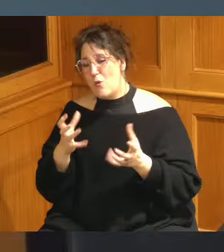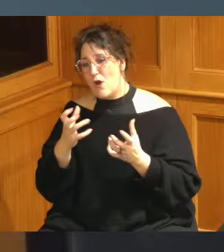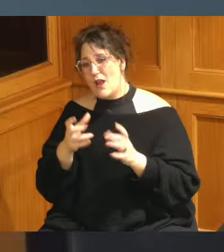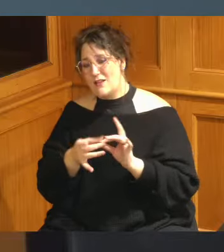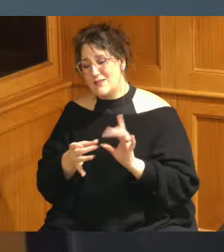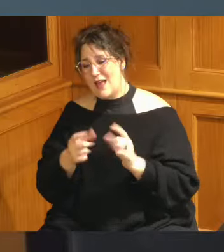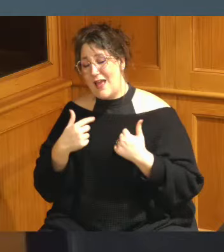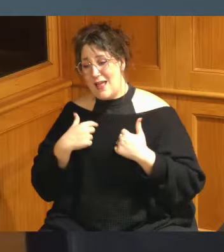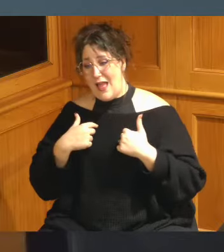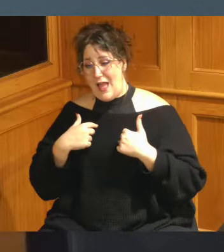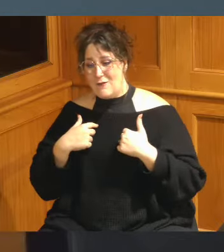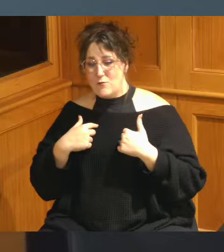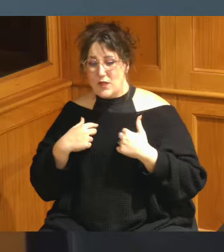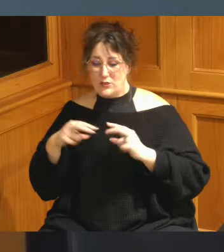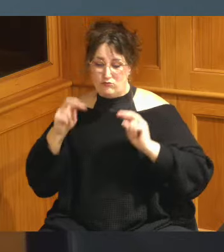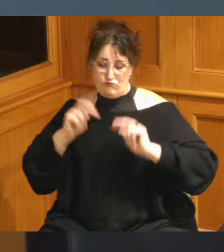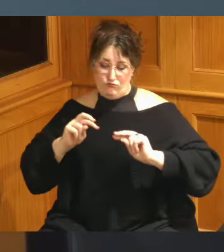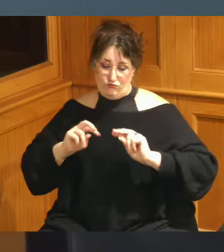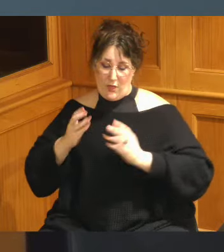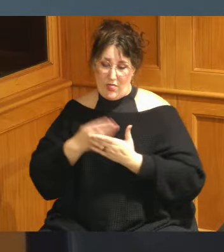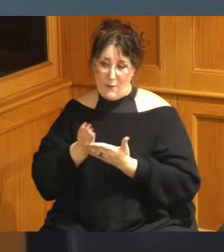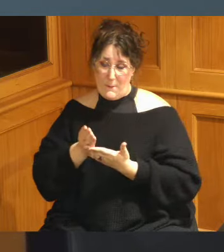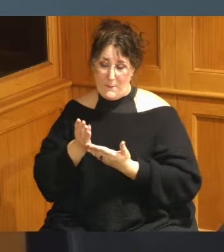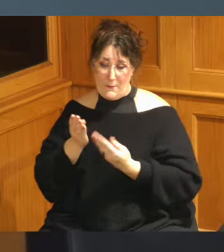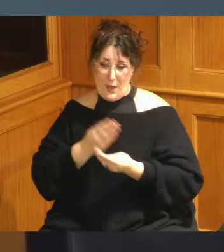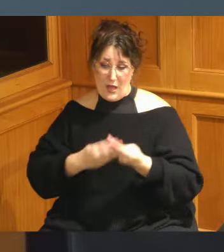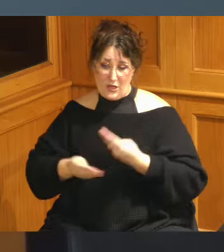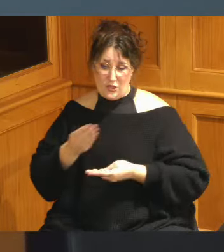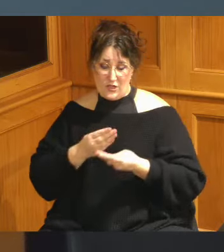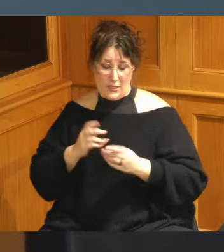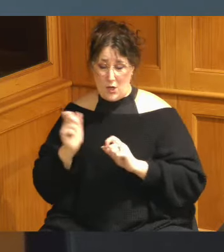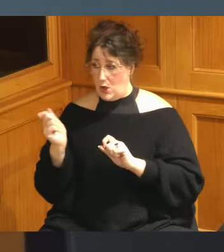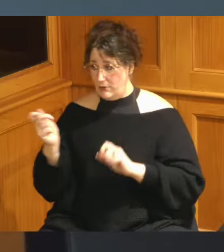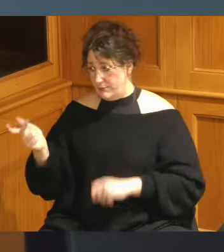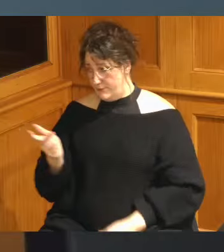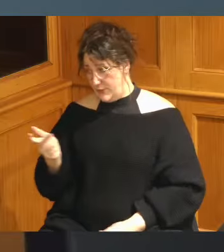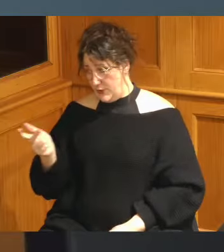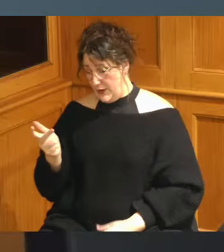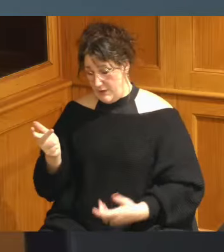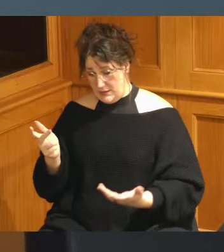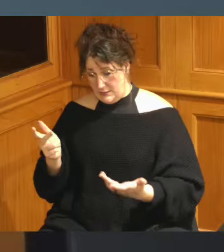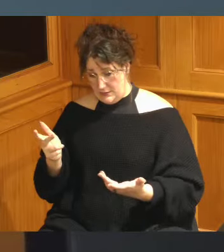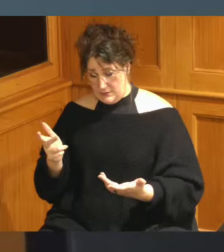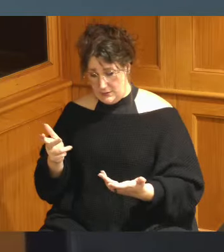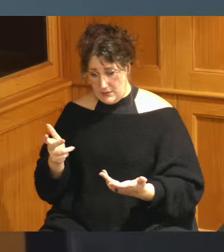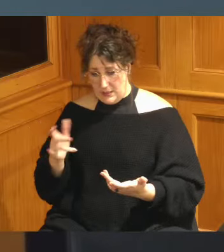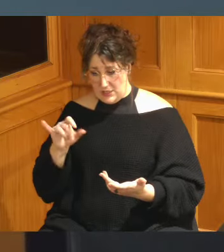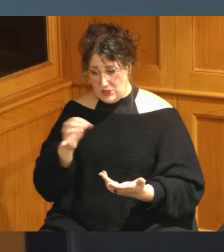I've been looking at our budget just as we all have. just I think Jeff is a little I don't I